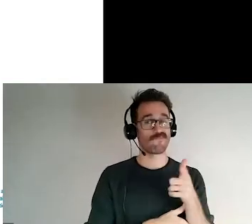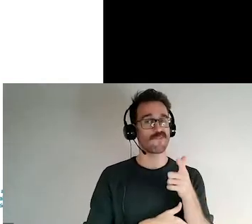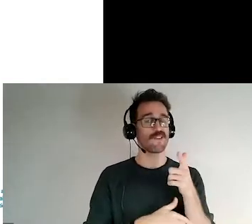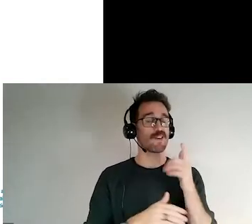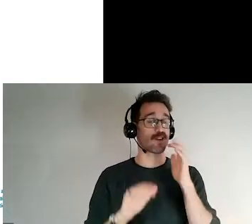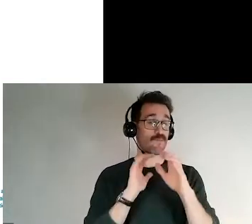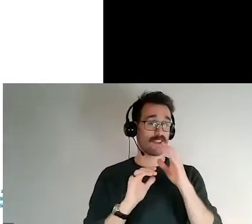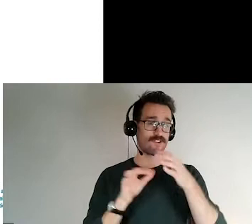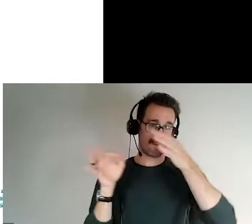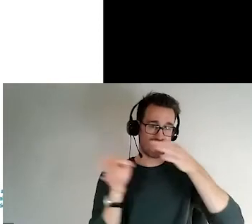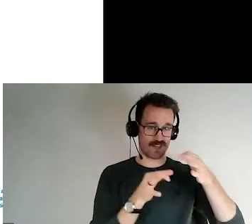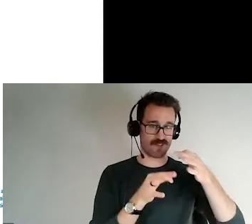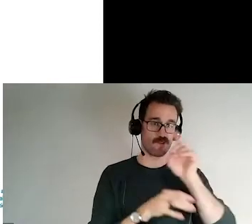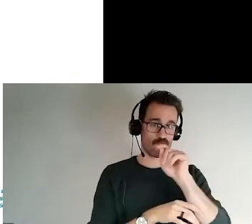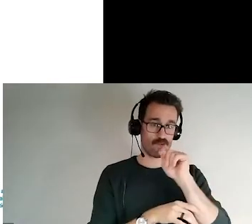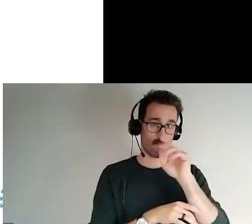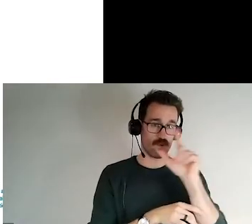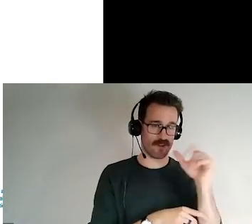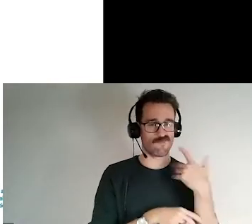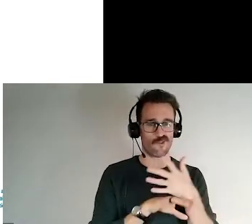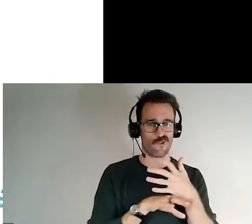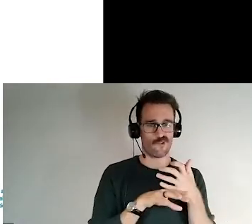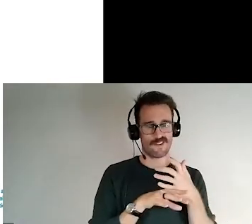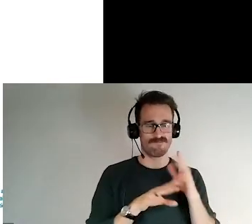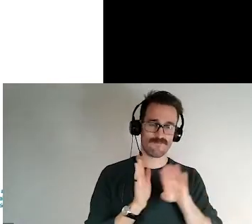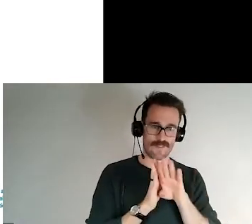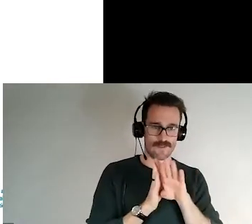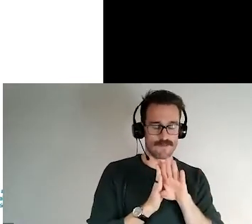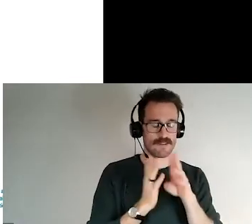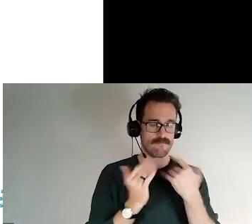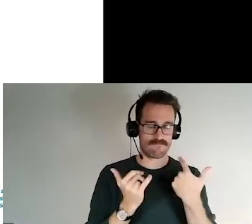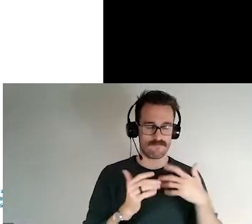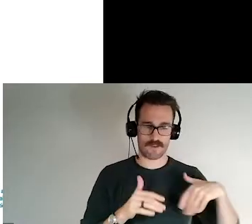tool. It's in an earlier stage of development, again though we want to make this very interactive